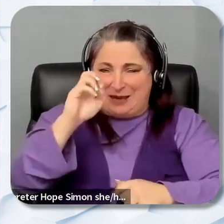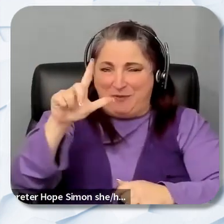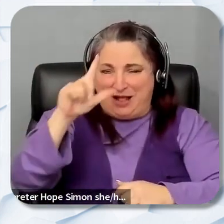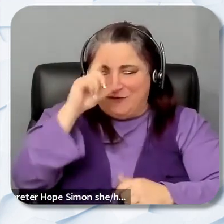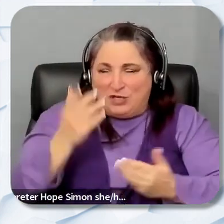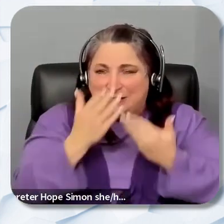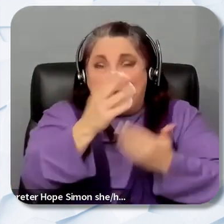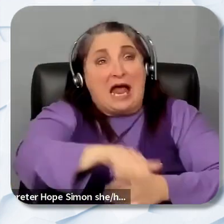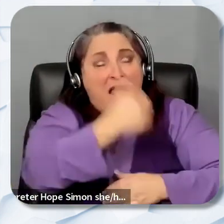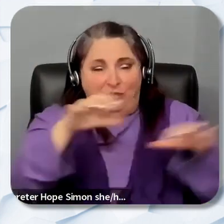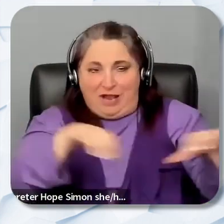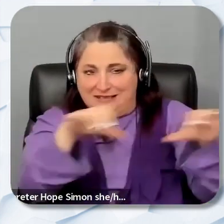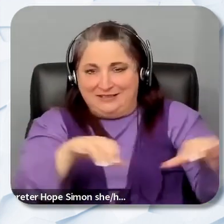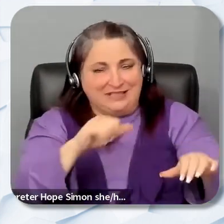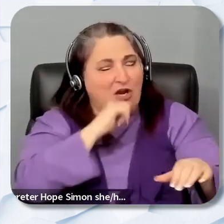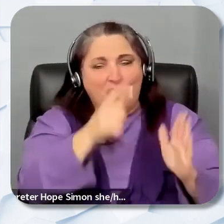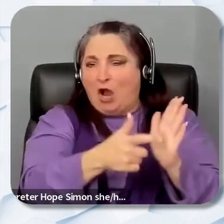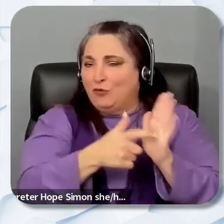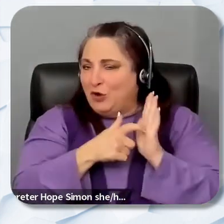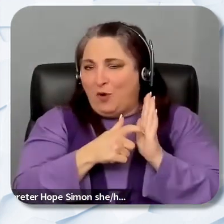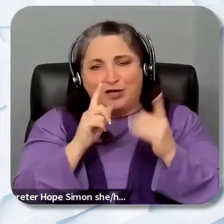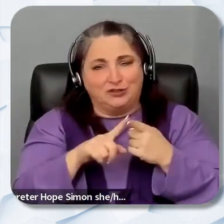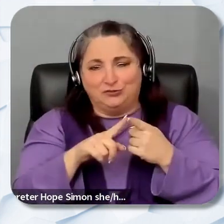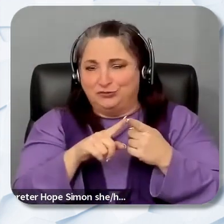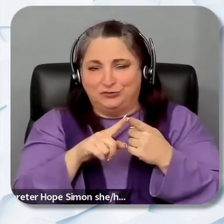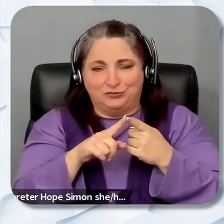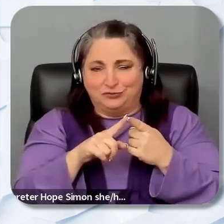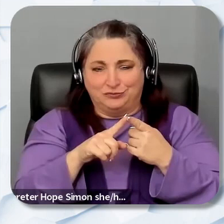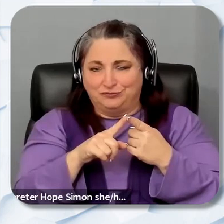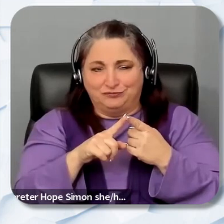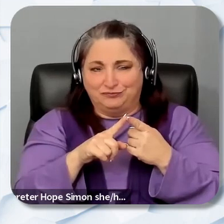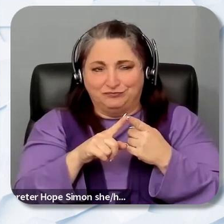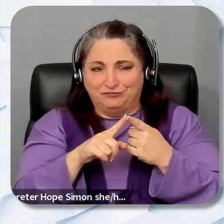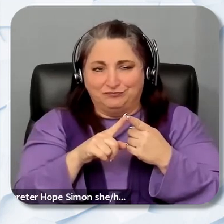that are not necessarily required to be submit, you know, that 1 and 2 will be working with